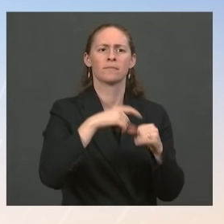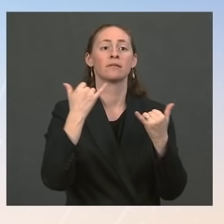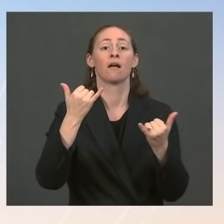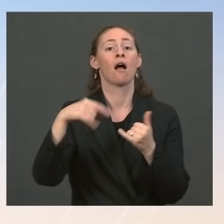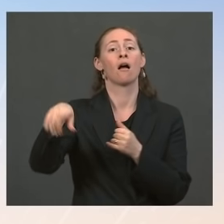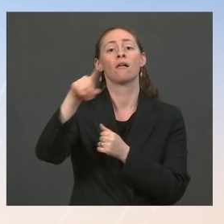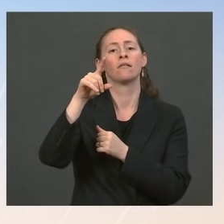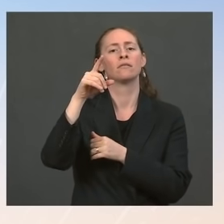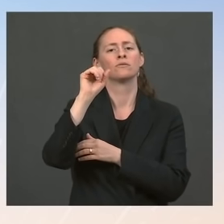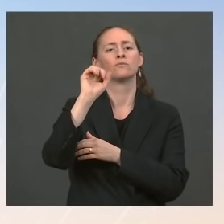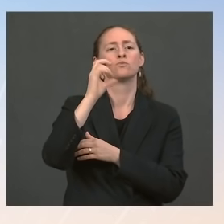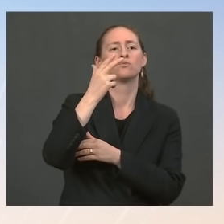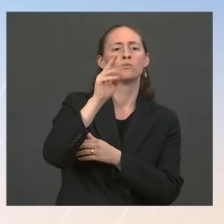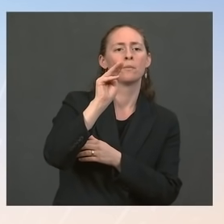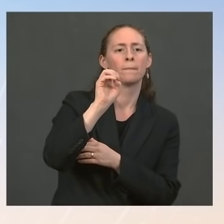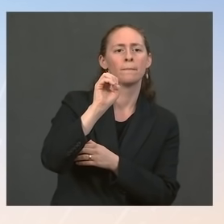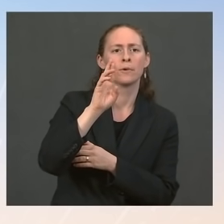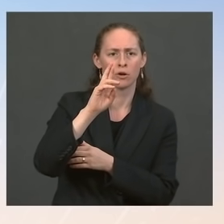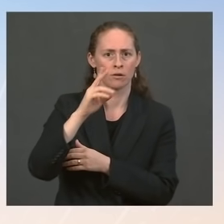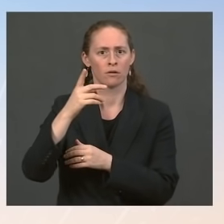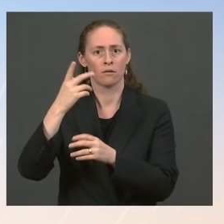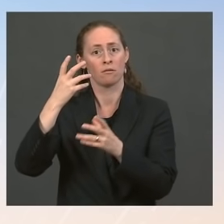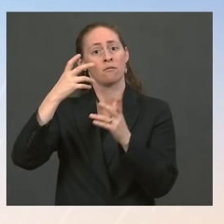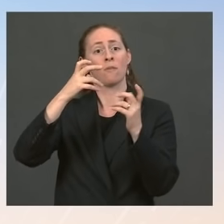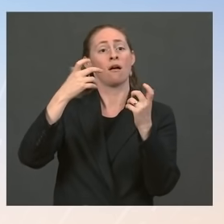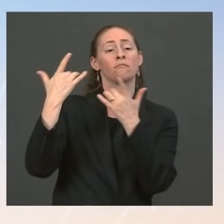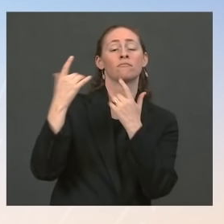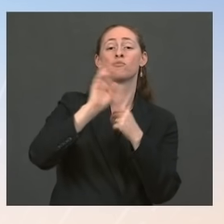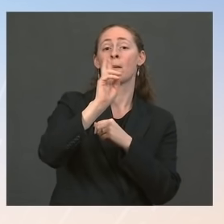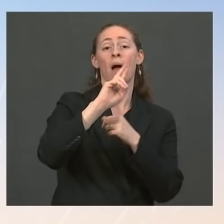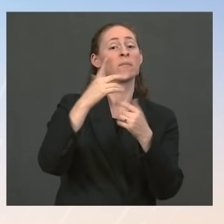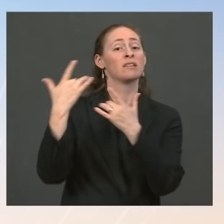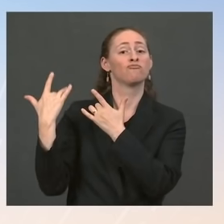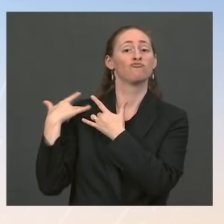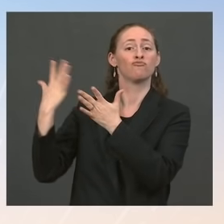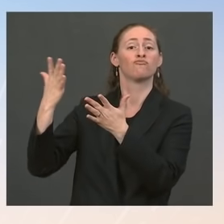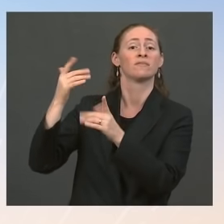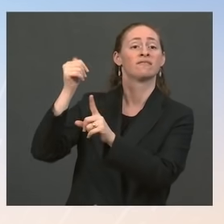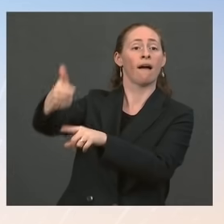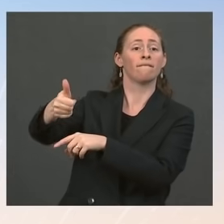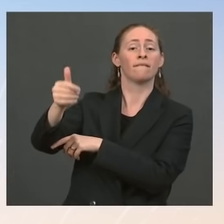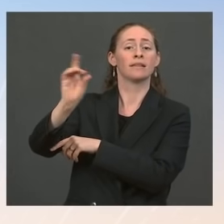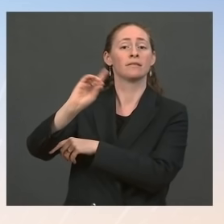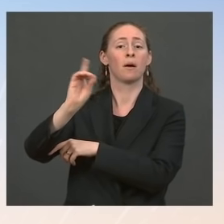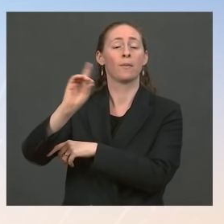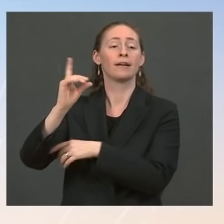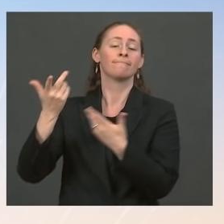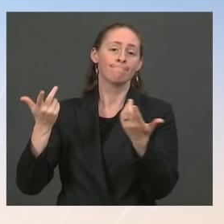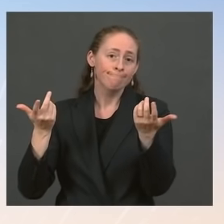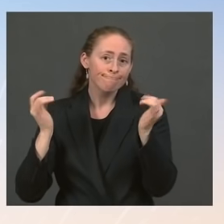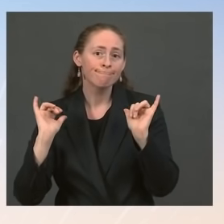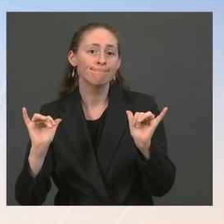to be able to do it alone if Republicans refuse to help. So, that's really what is being pursued at this point in time.